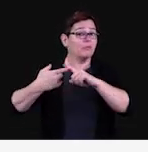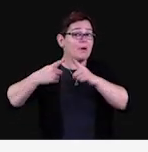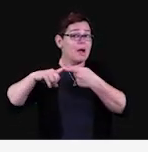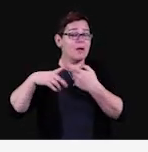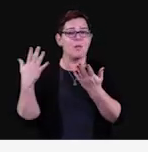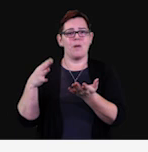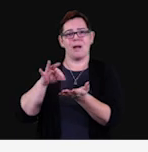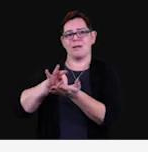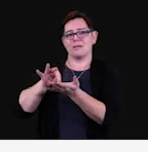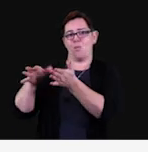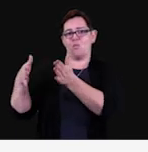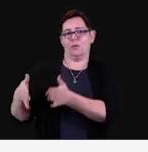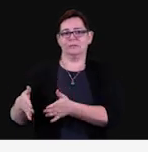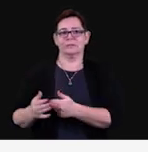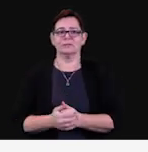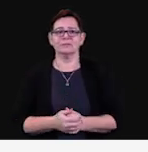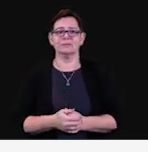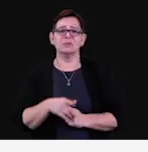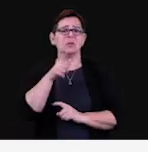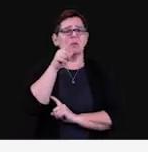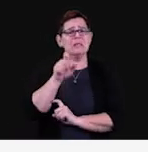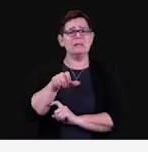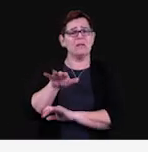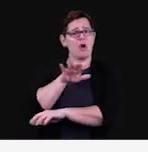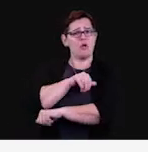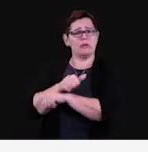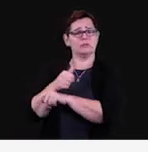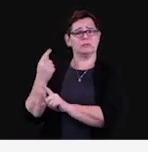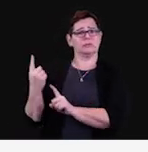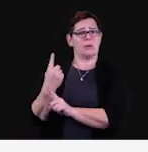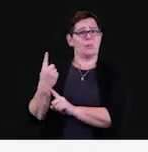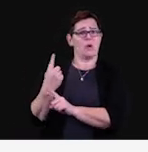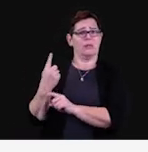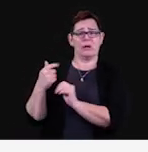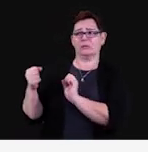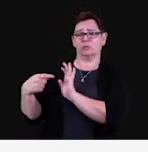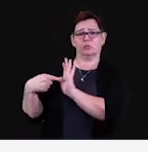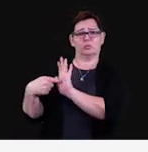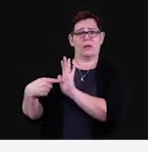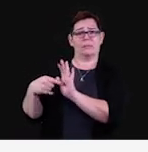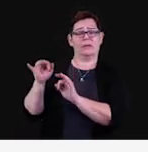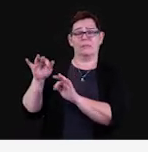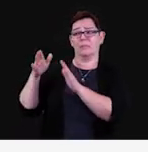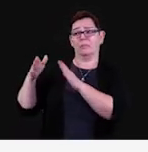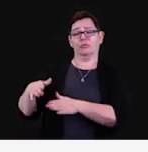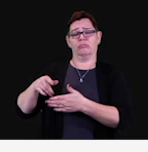You don’t need to authorize someone as a representative if that person is only doing your taxes.